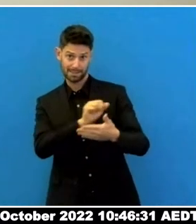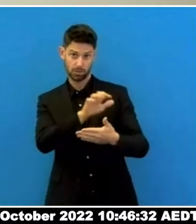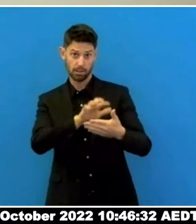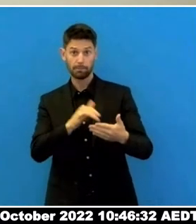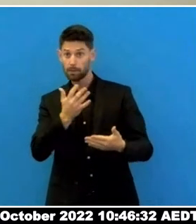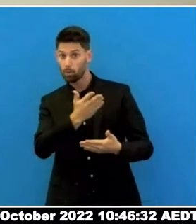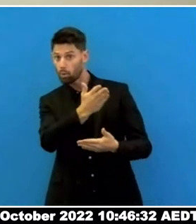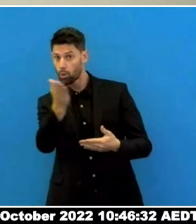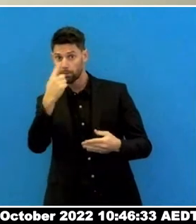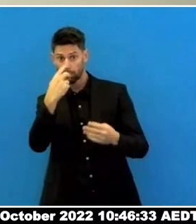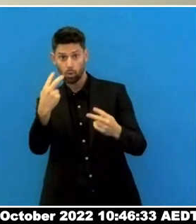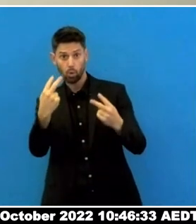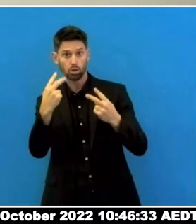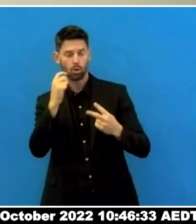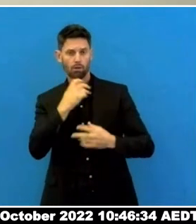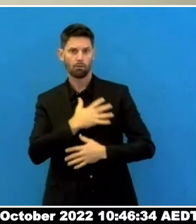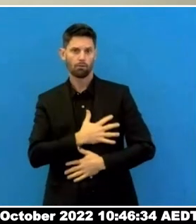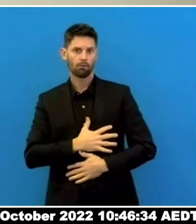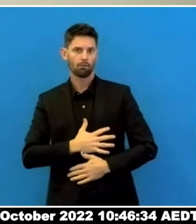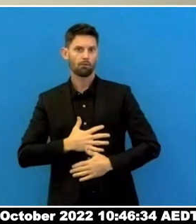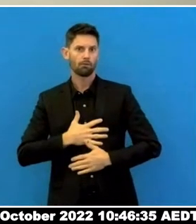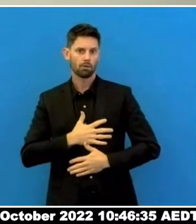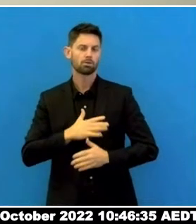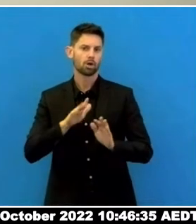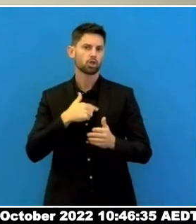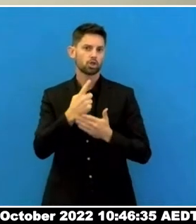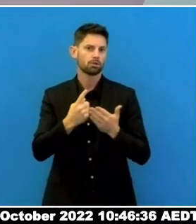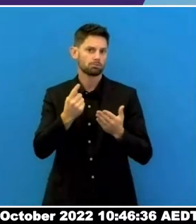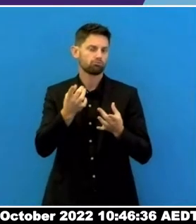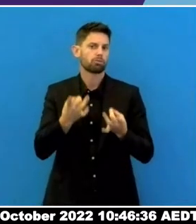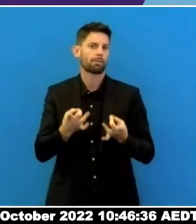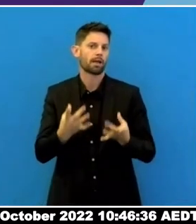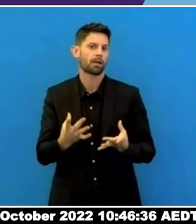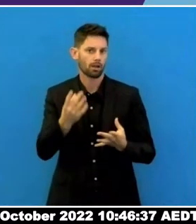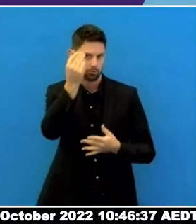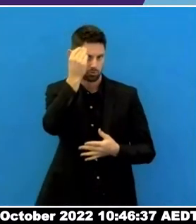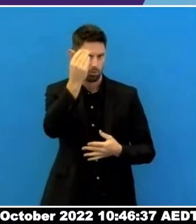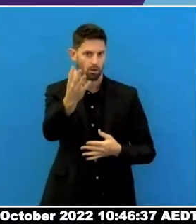And so I give those following the broadcast a warning and, Commissioners,